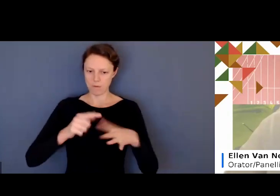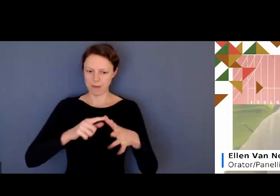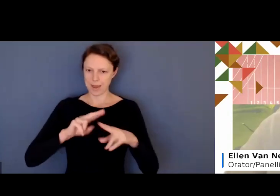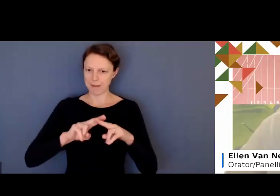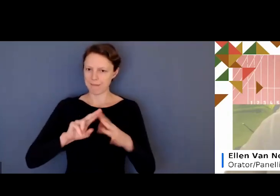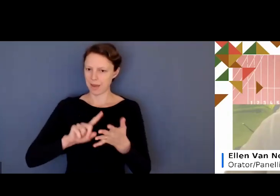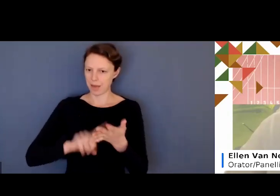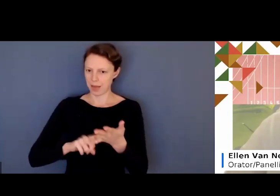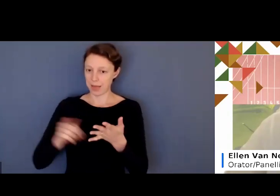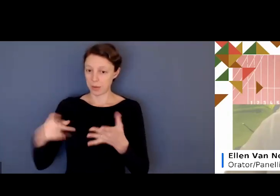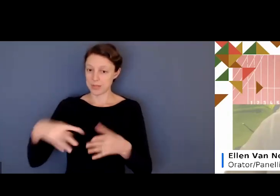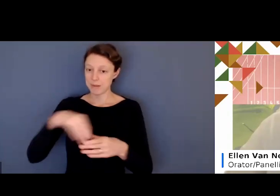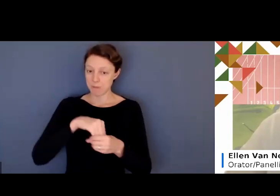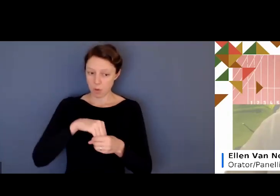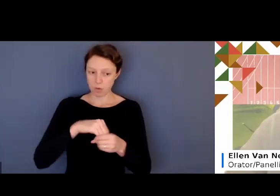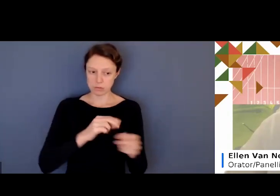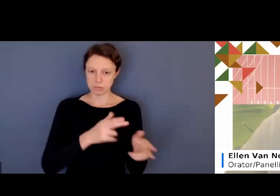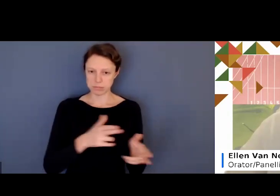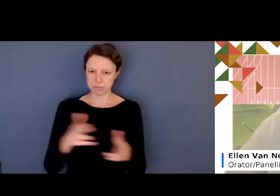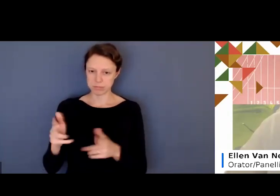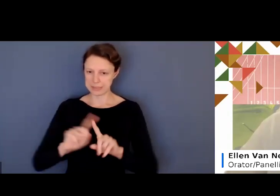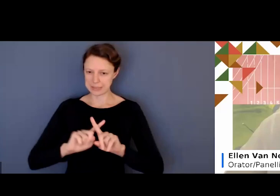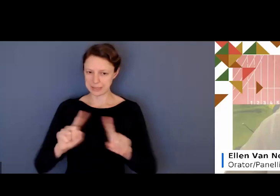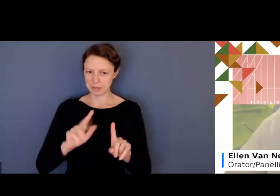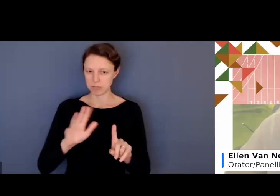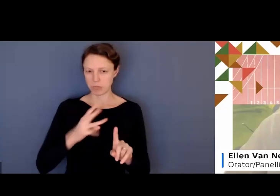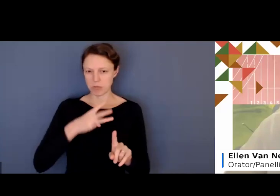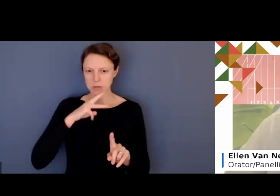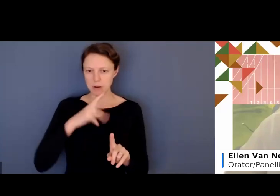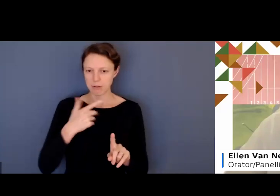of around 370 Aboriginal people in Queensland